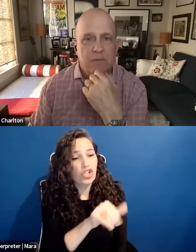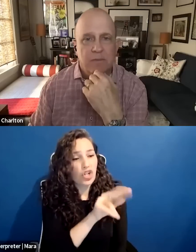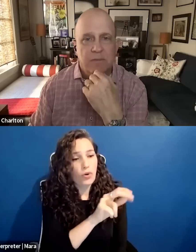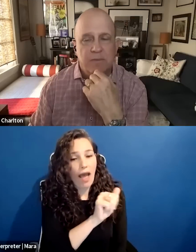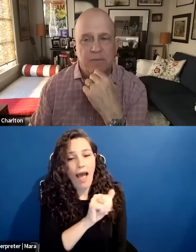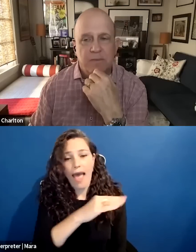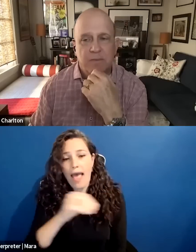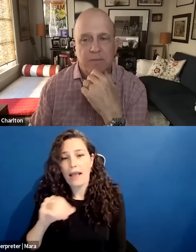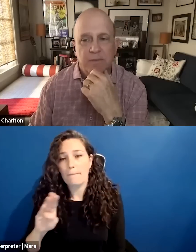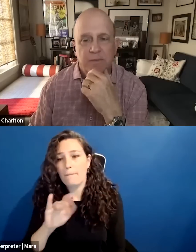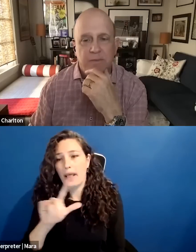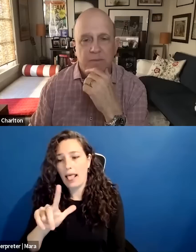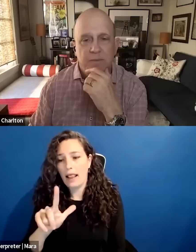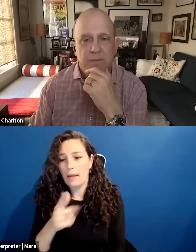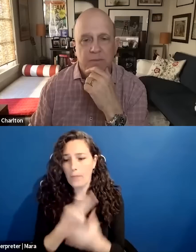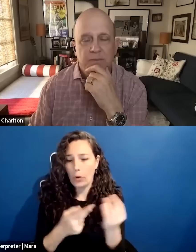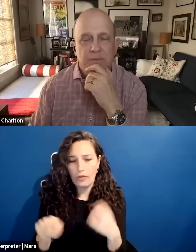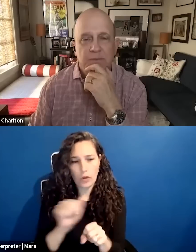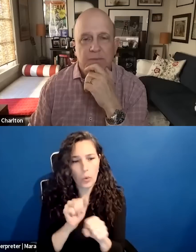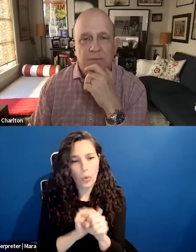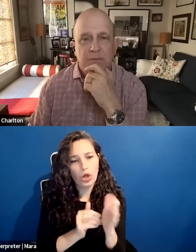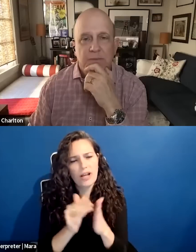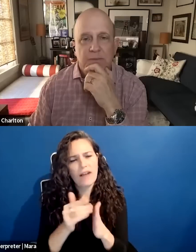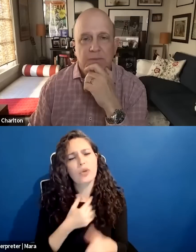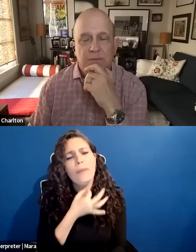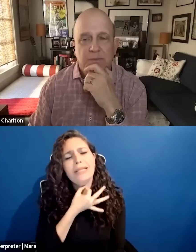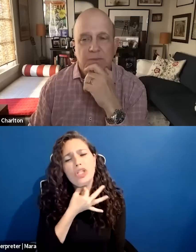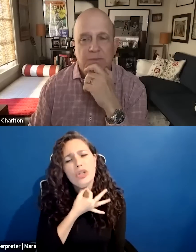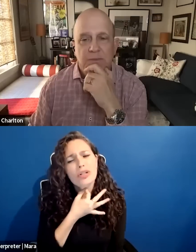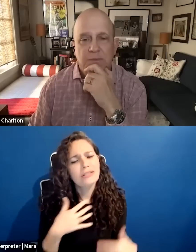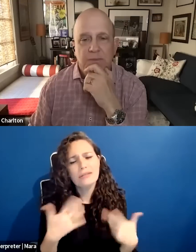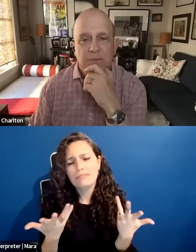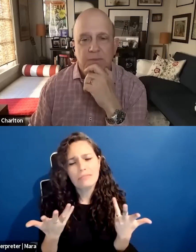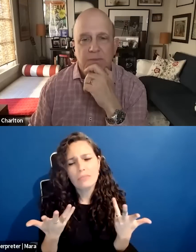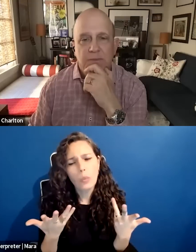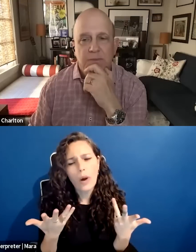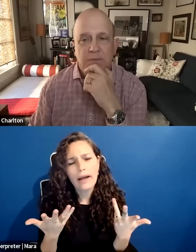I'm curious what either of you think the biggest mistake